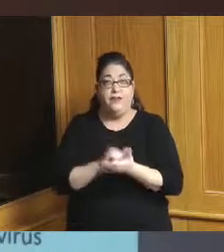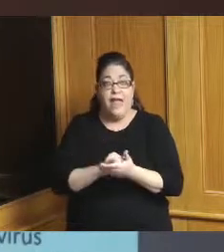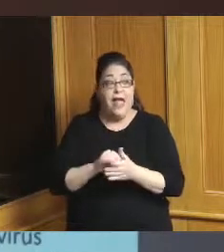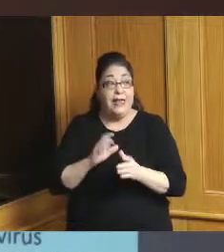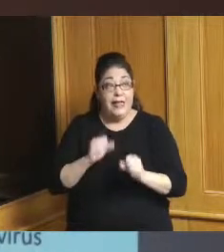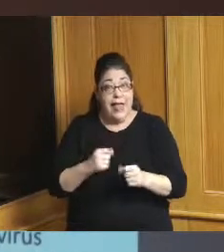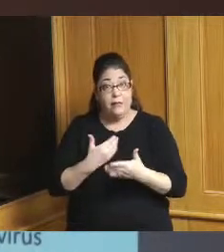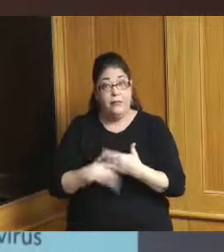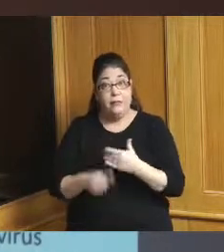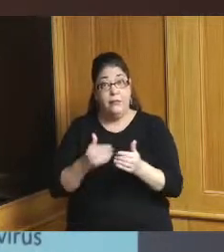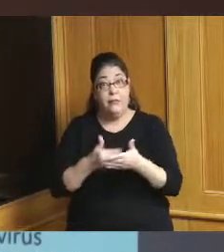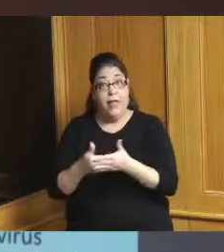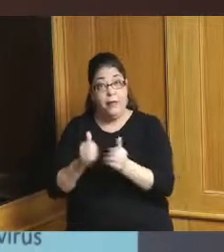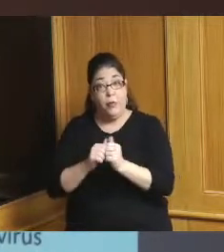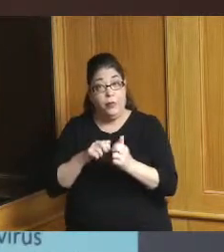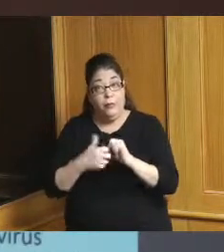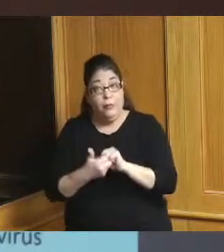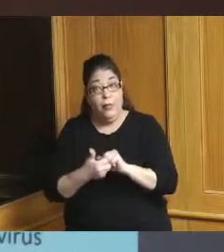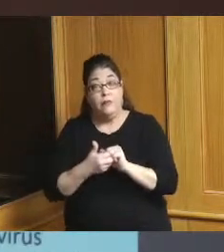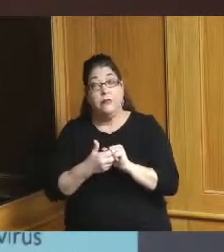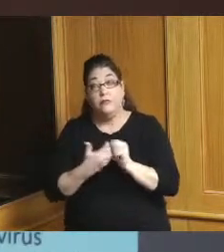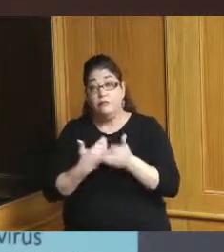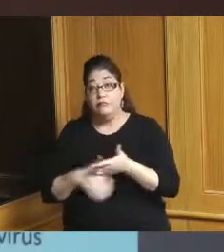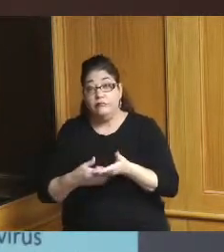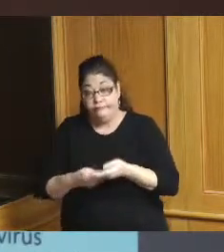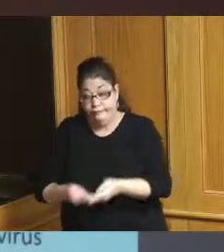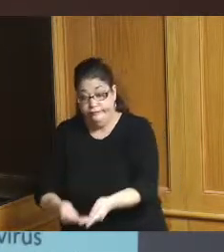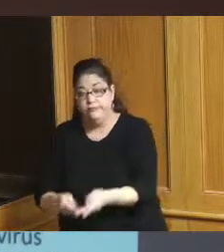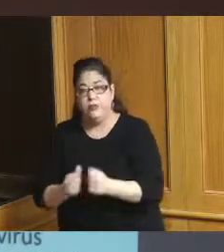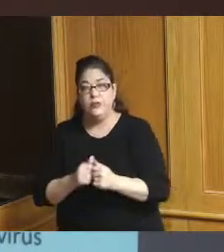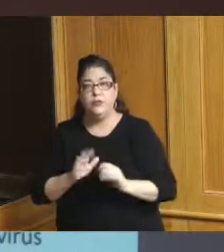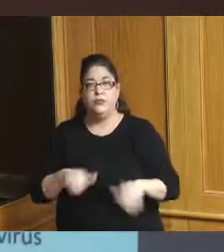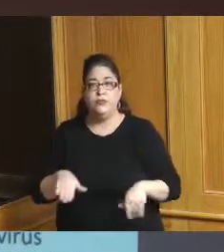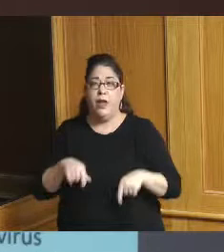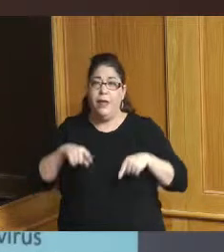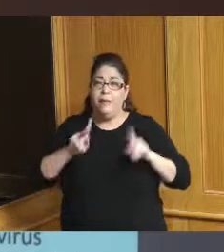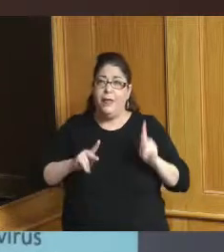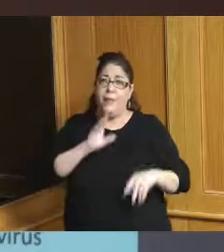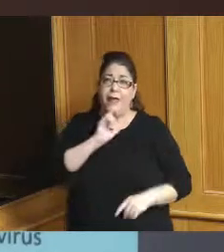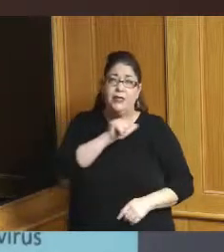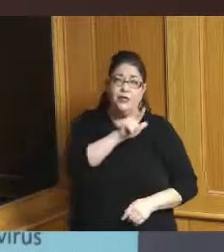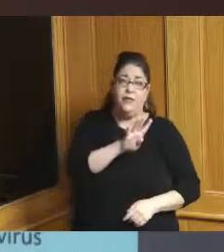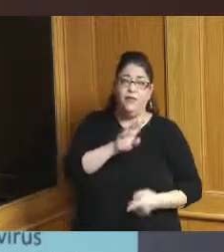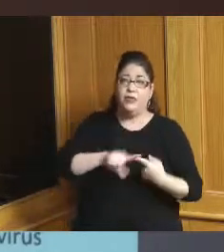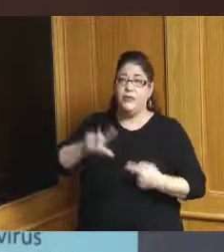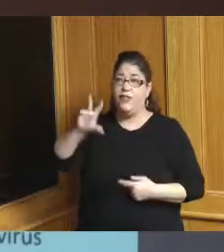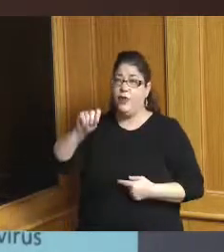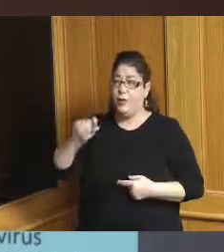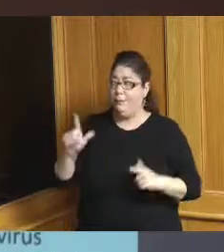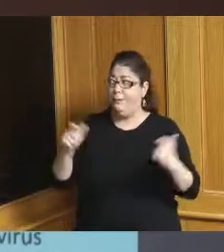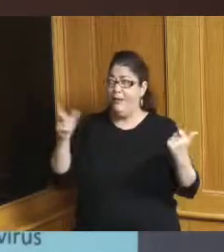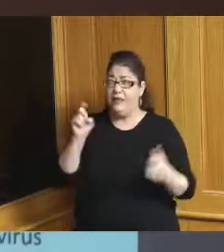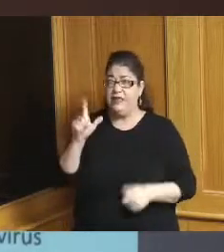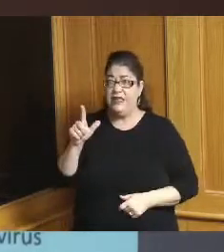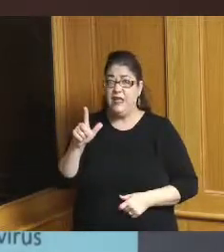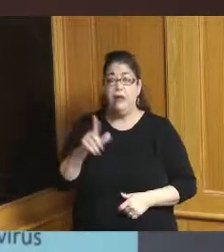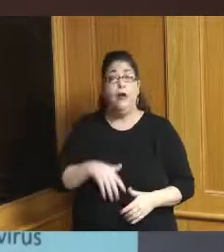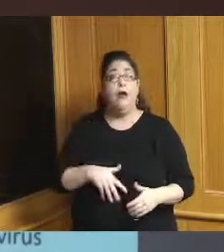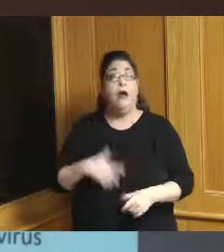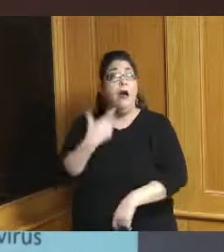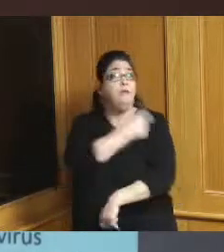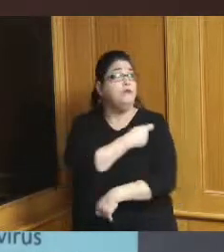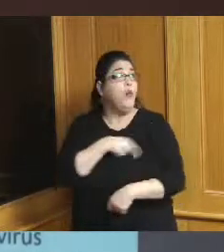and for people in that you know child bearing years 24 to 38 that's a big deal so you know so